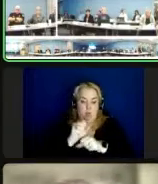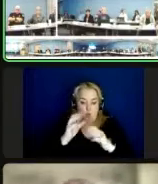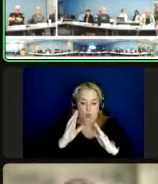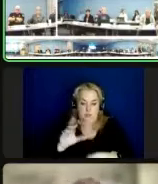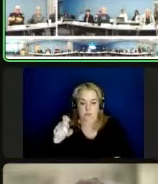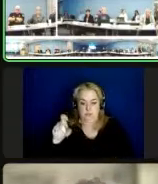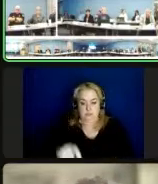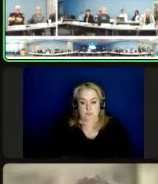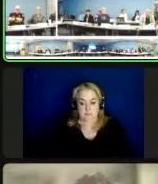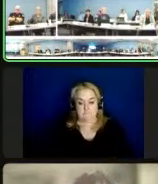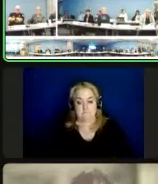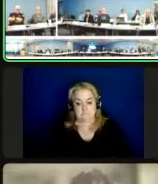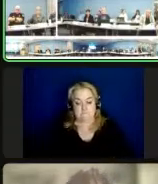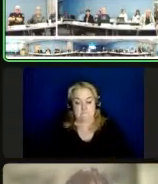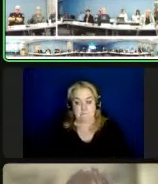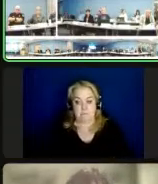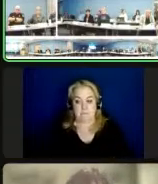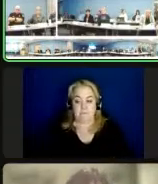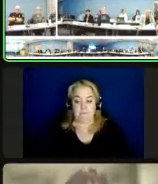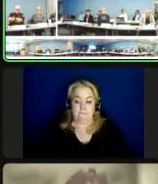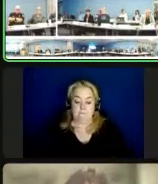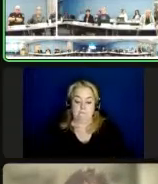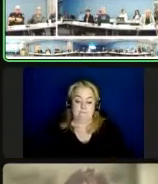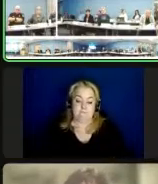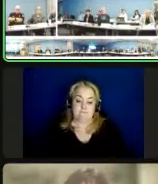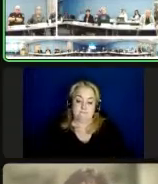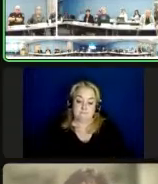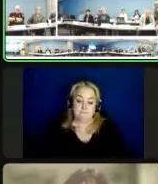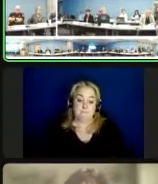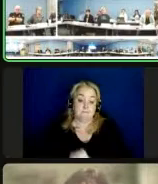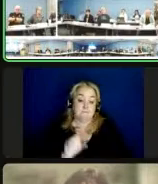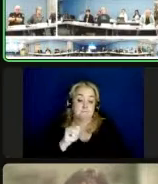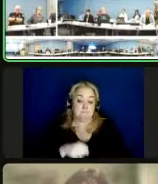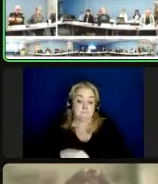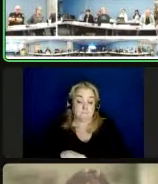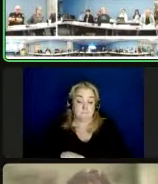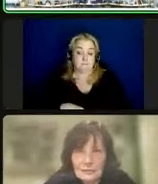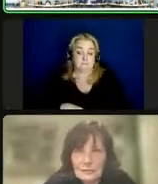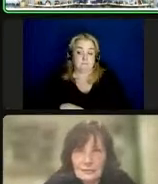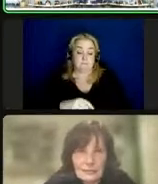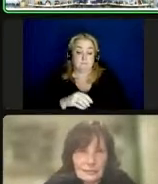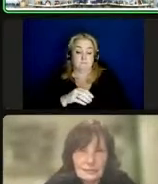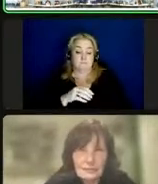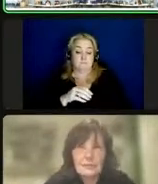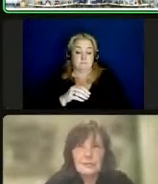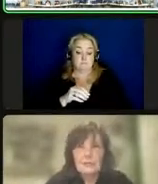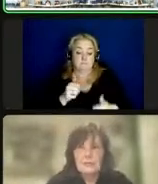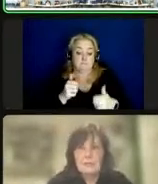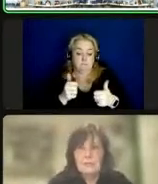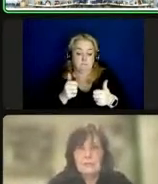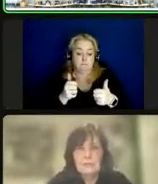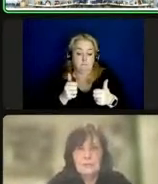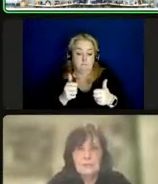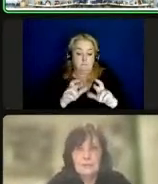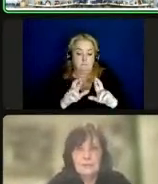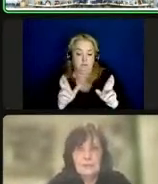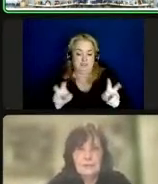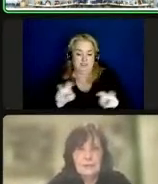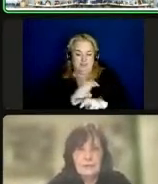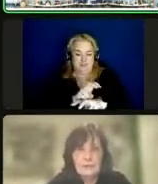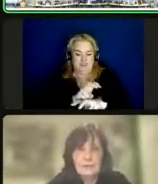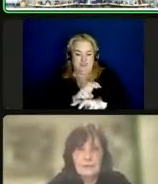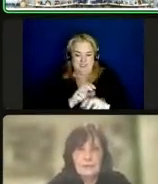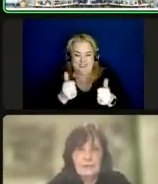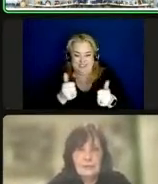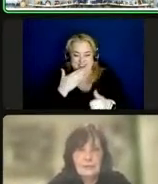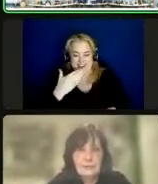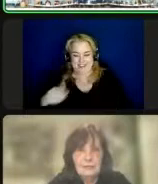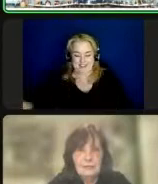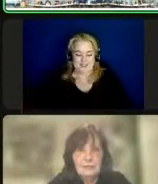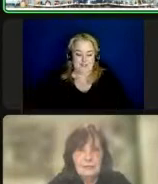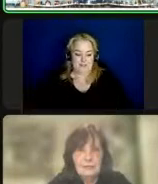MODELS DEPENDING ON THEIR NEEDS